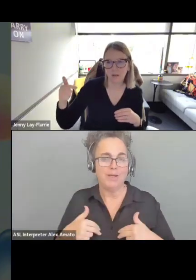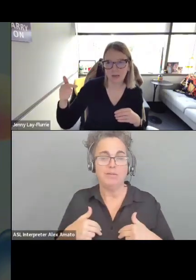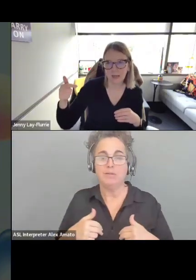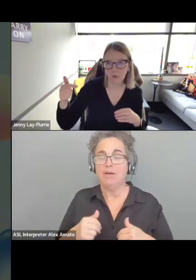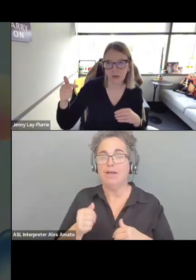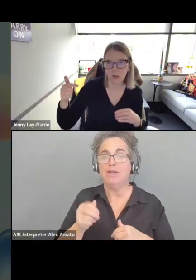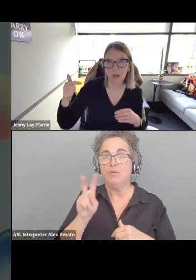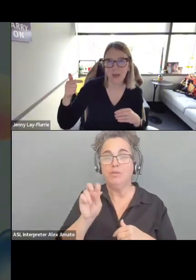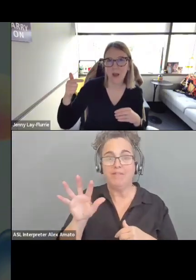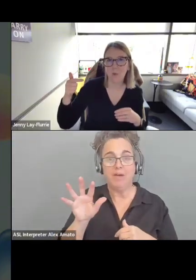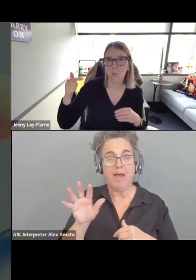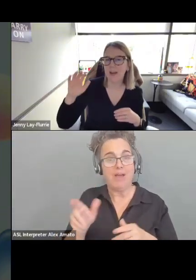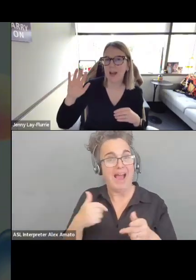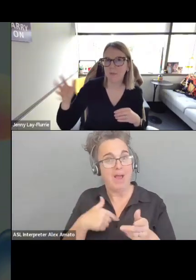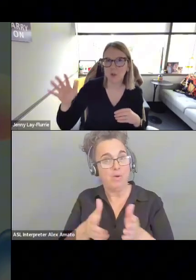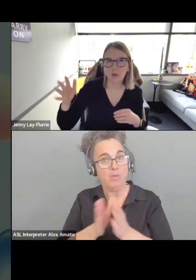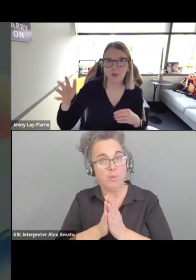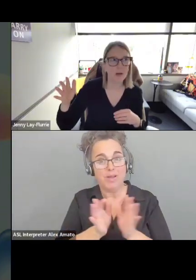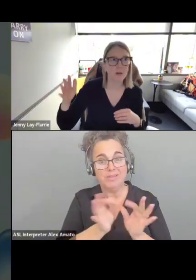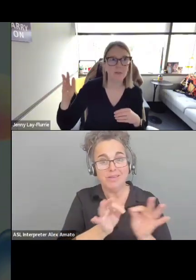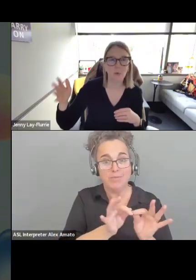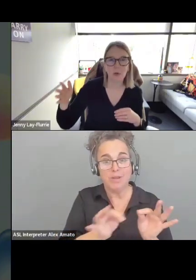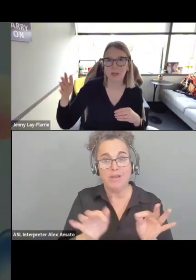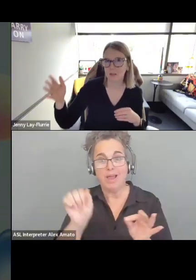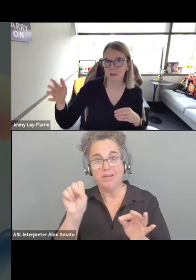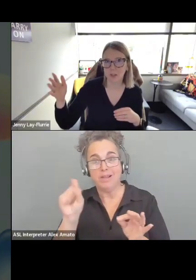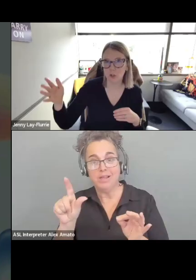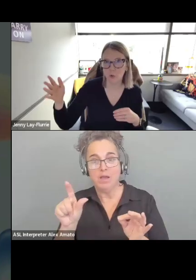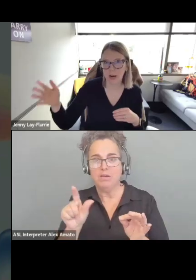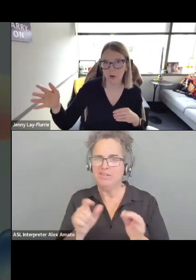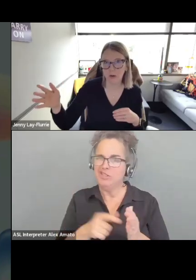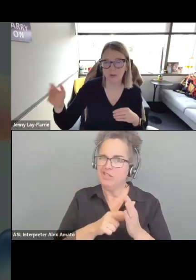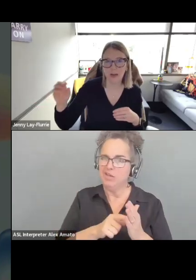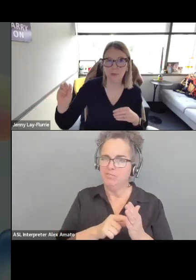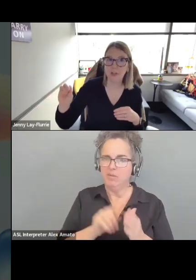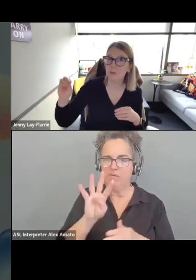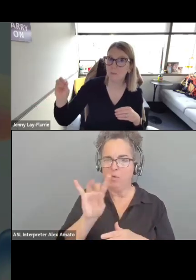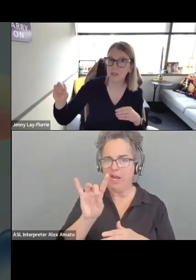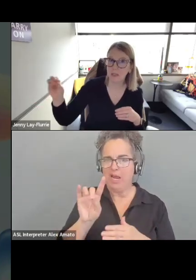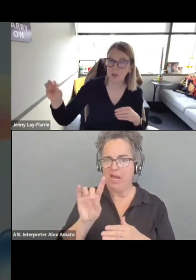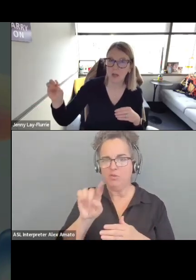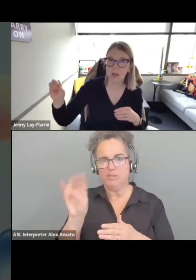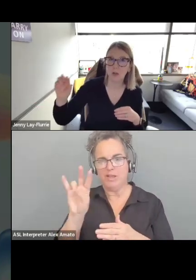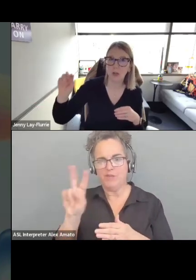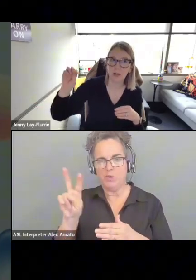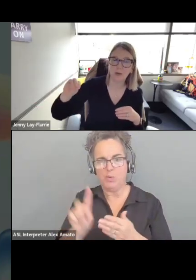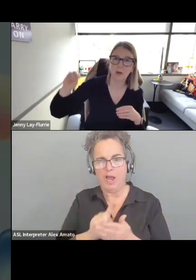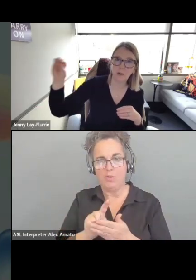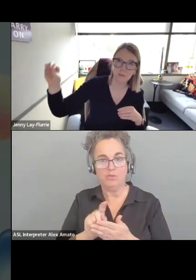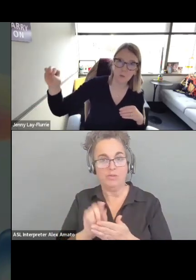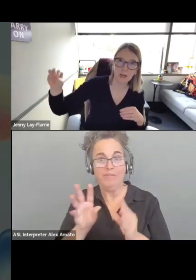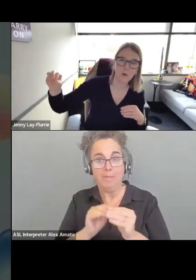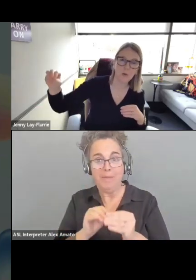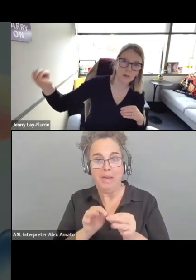and sign language with an average turnaround of 48 to 72 hours. And every time the meeting changed, I would have another 48